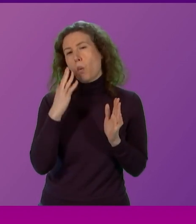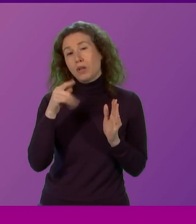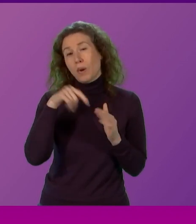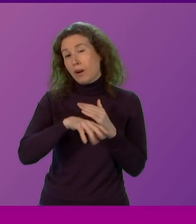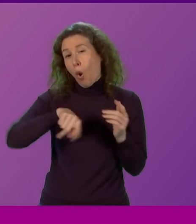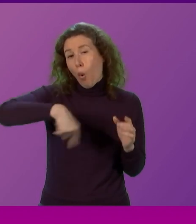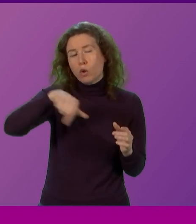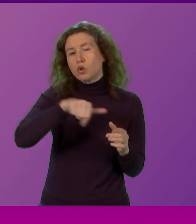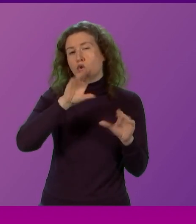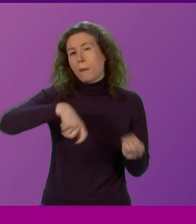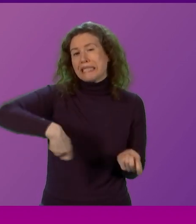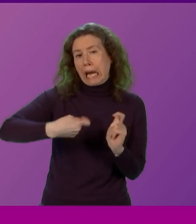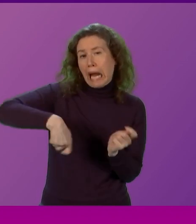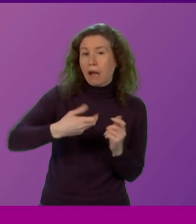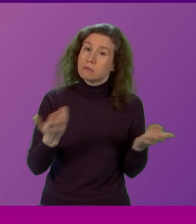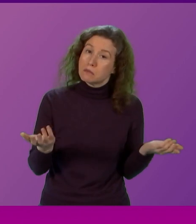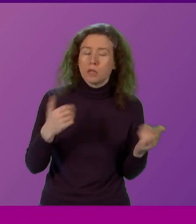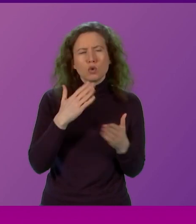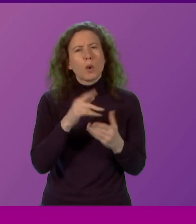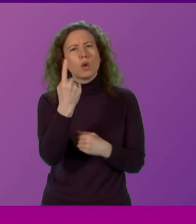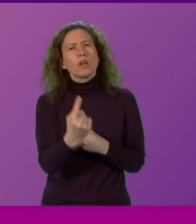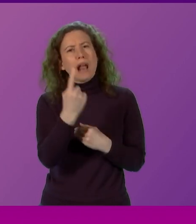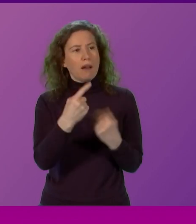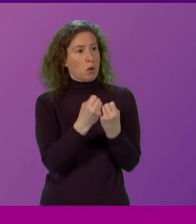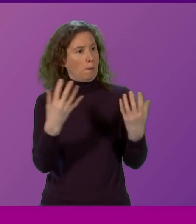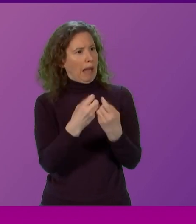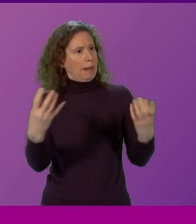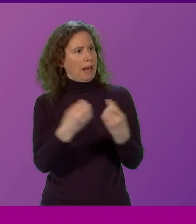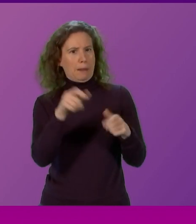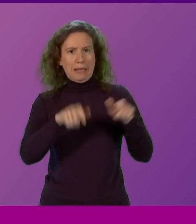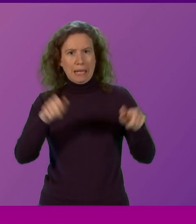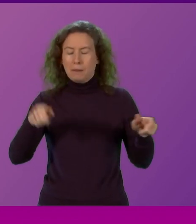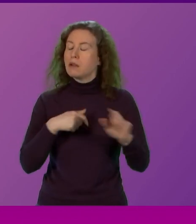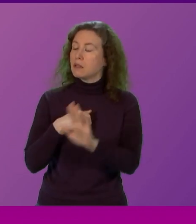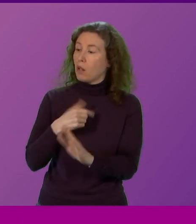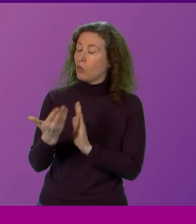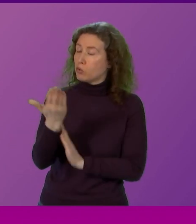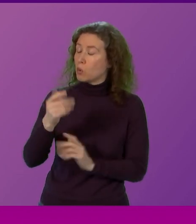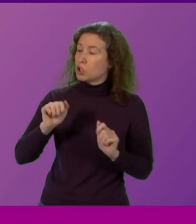Surely, either you or some of your many, many officials watched Lorna Slater— Please speak through the chair.